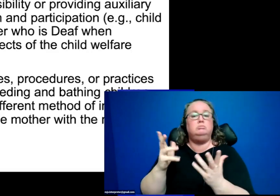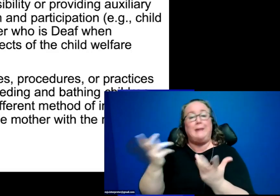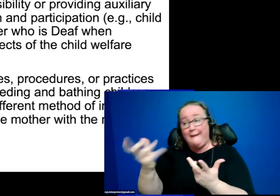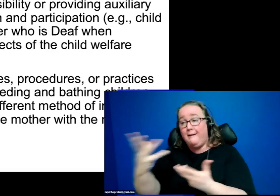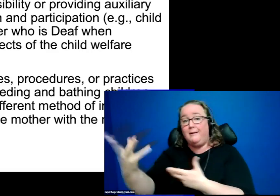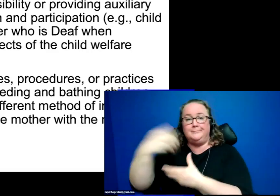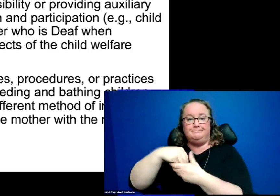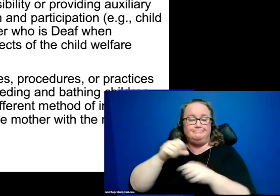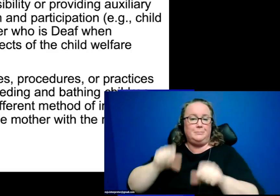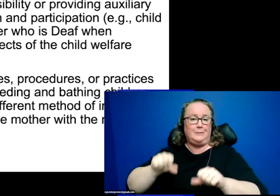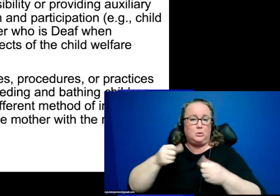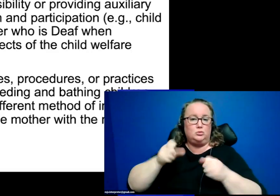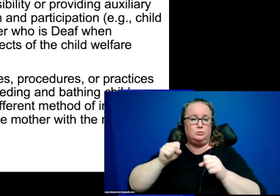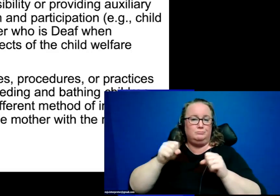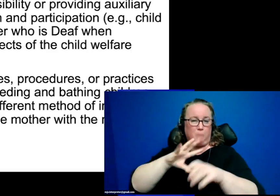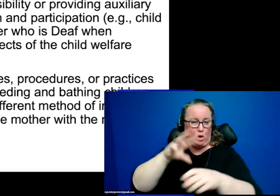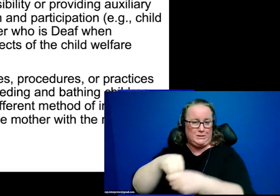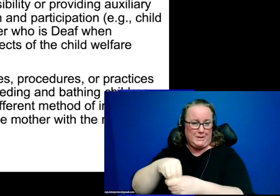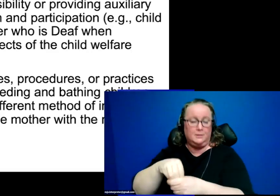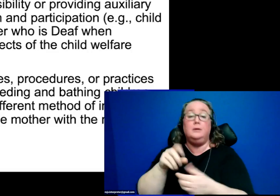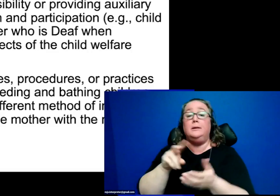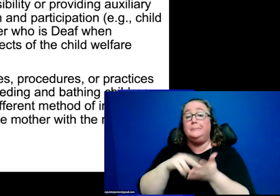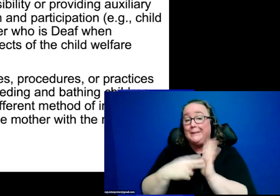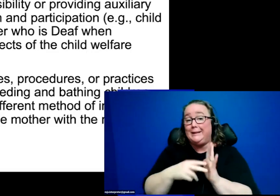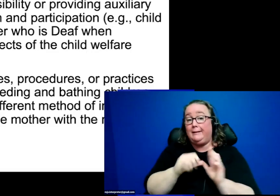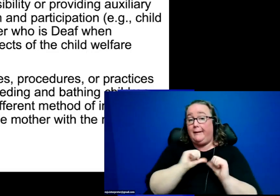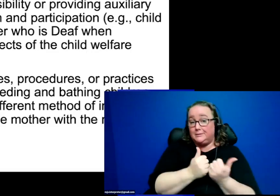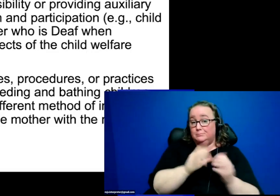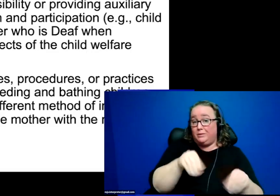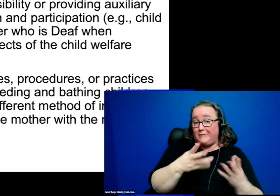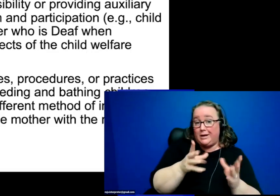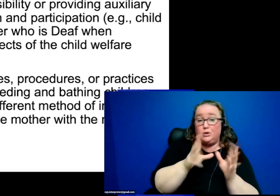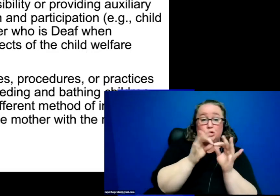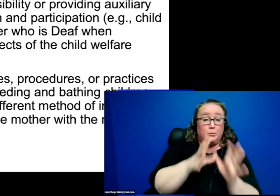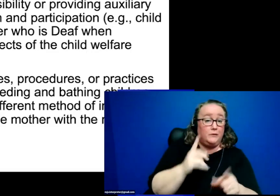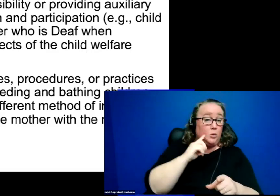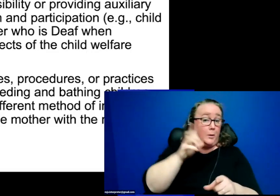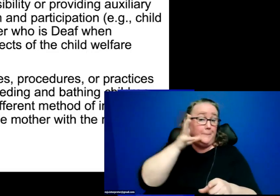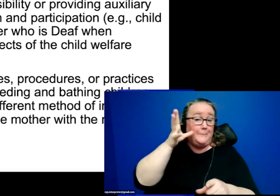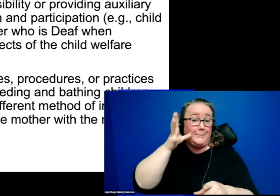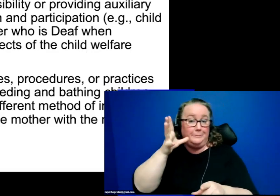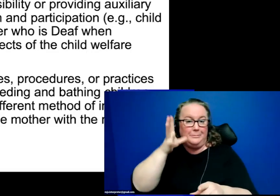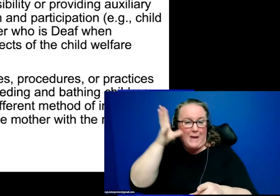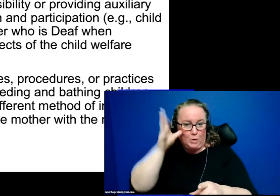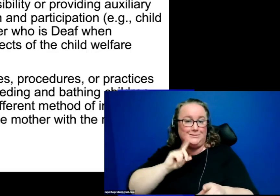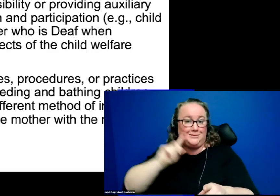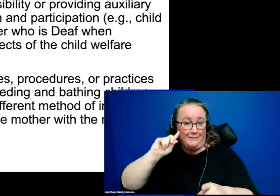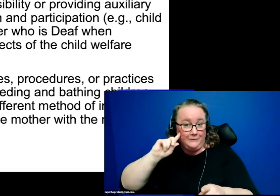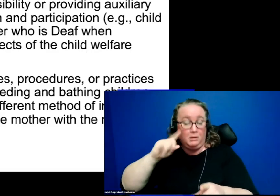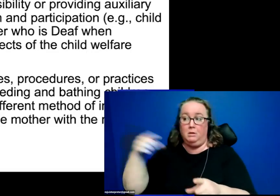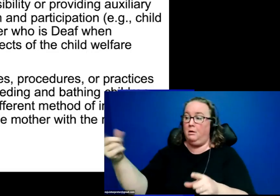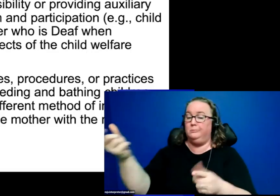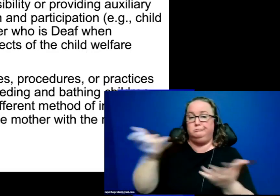For example, an agency must provide an interpreter to a parent who is deaf when needed to ensure that they can participate in